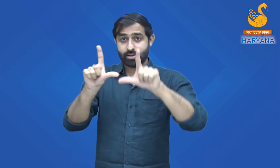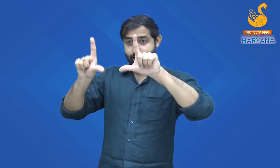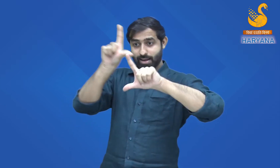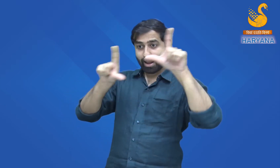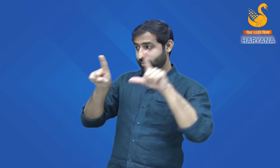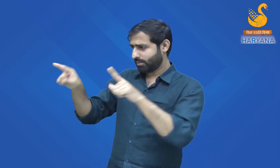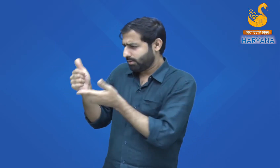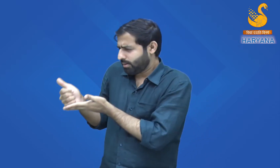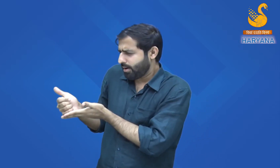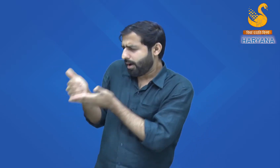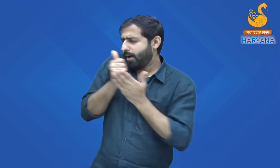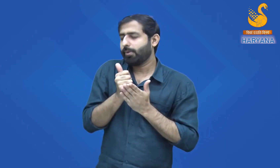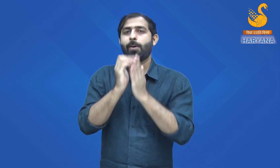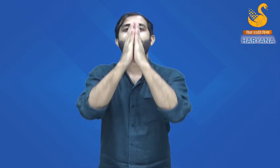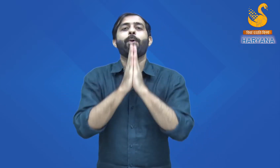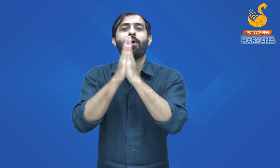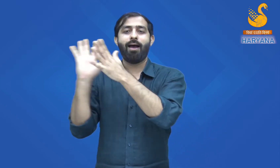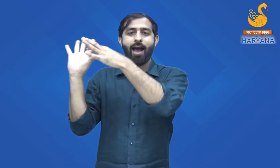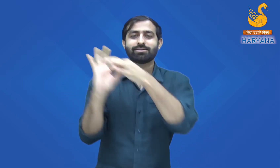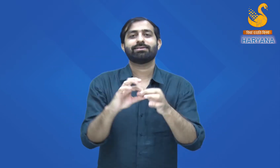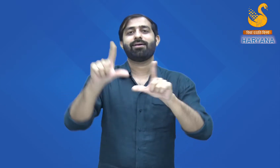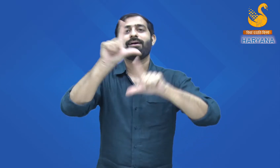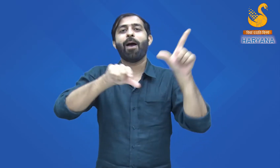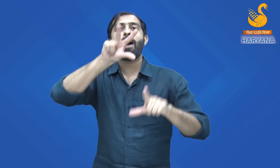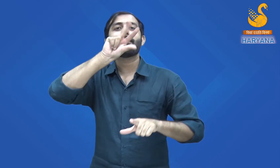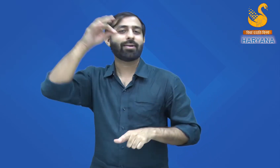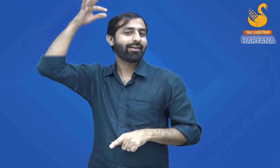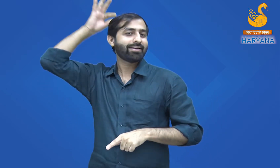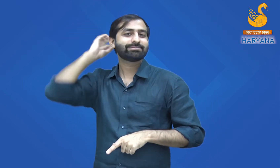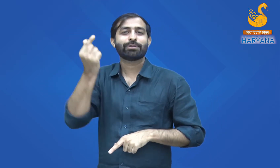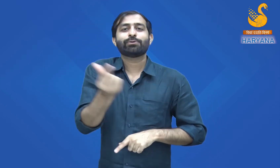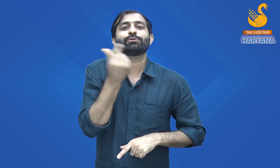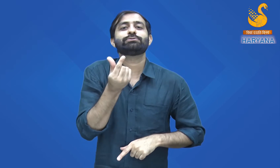but it also establishes and nurtures an eternal and sacred relationship